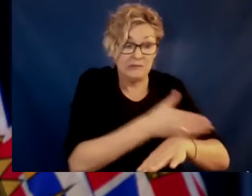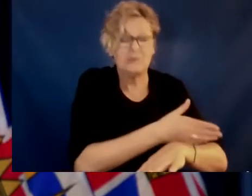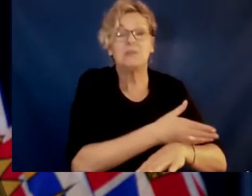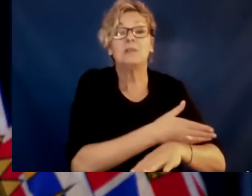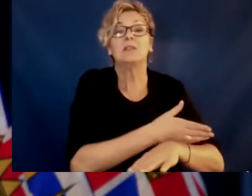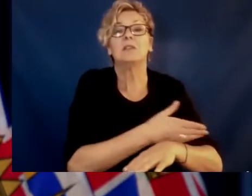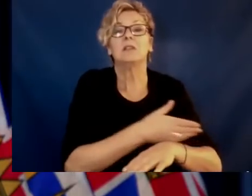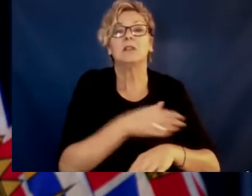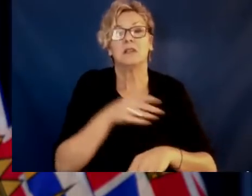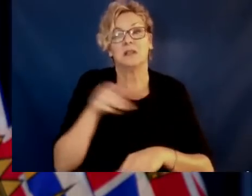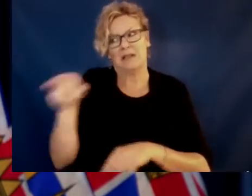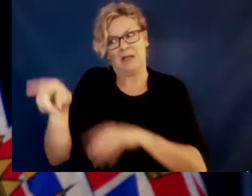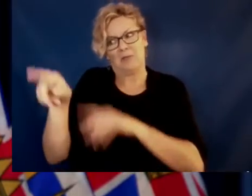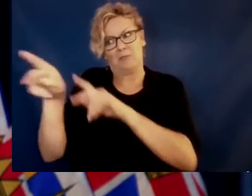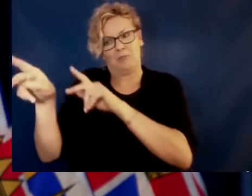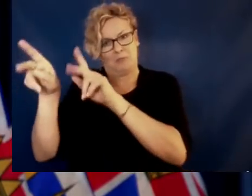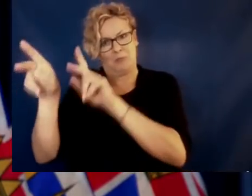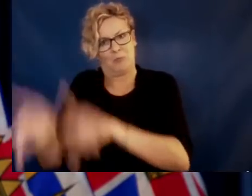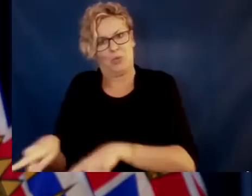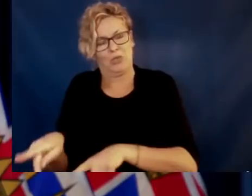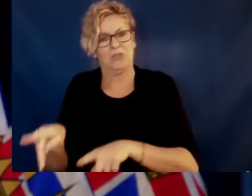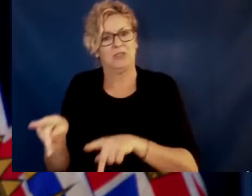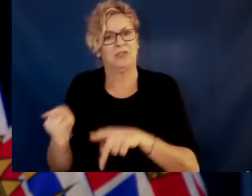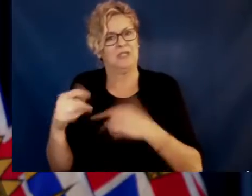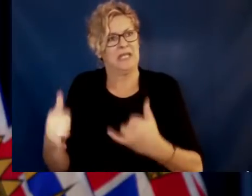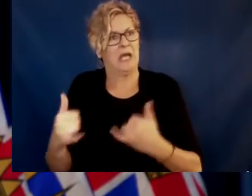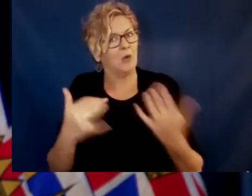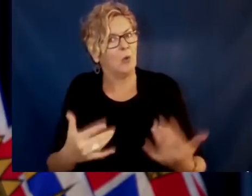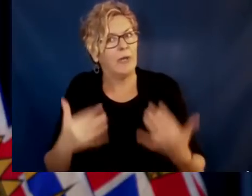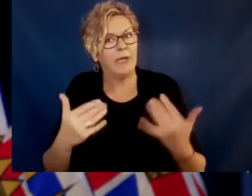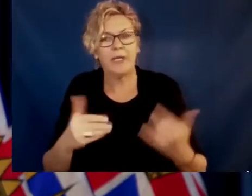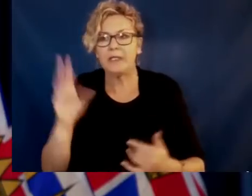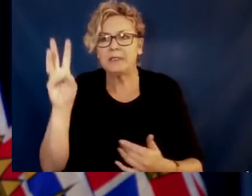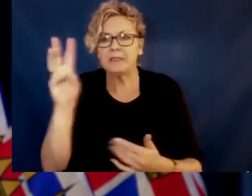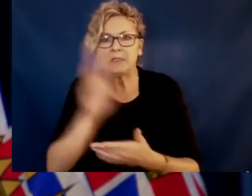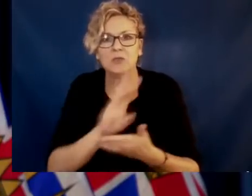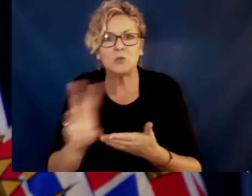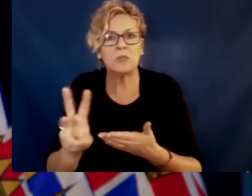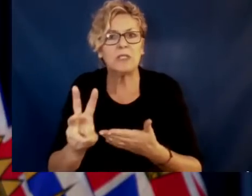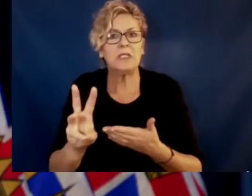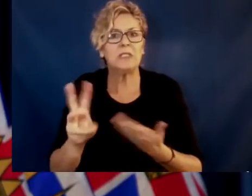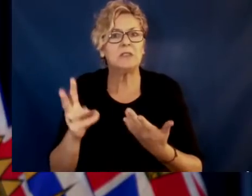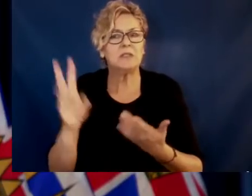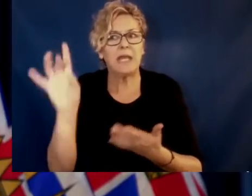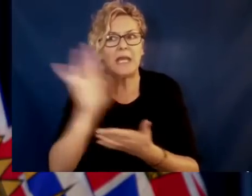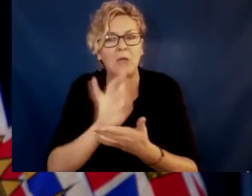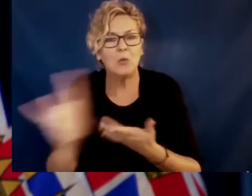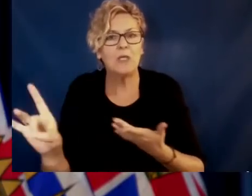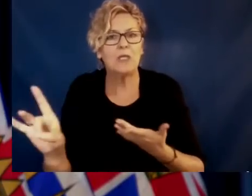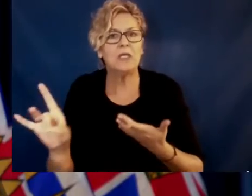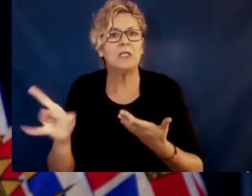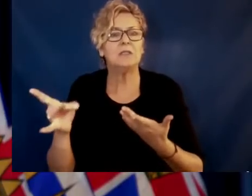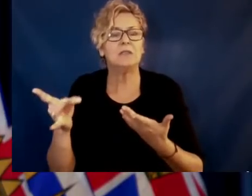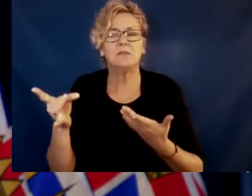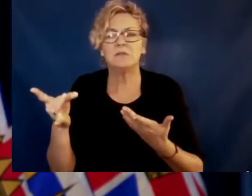Lisa Cordasco, CHLY. Thank you for taking my question, Dr Henry. According to